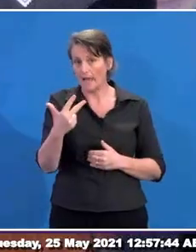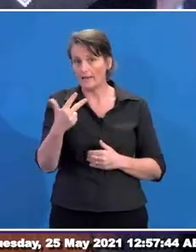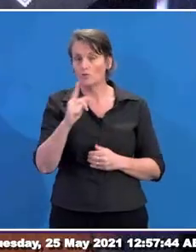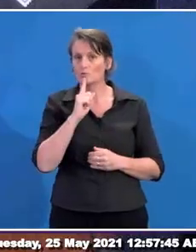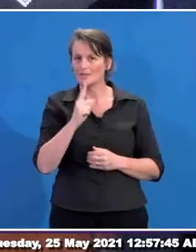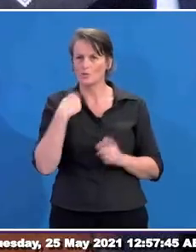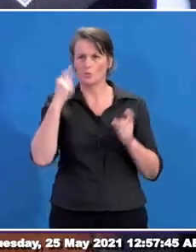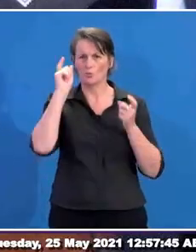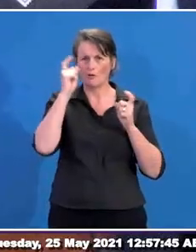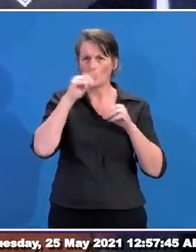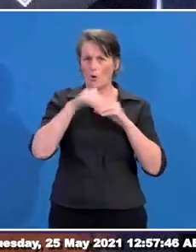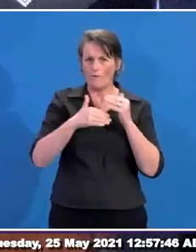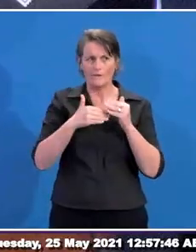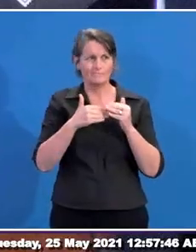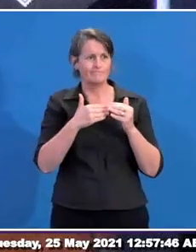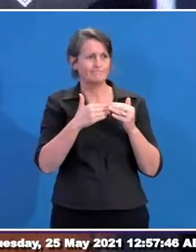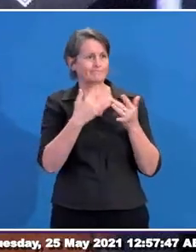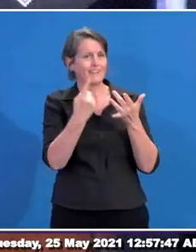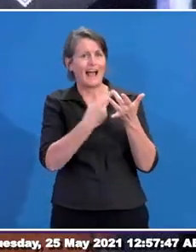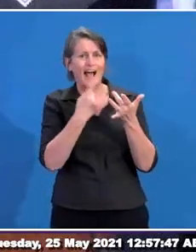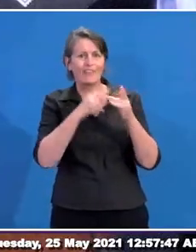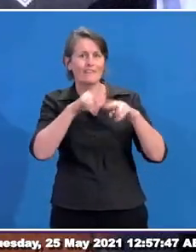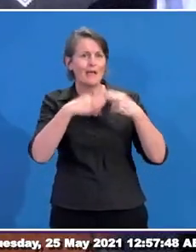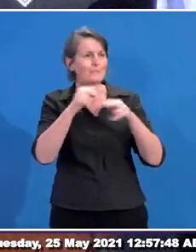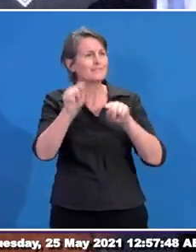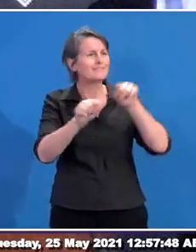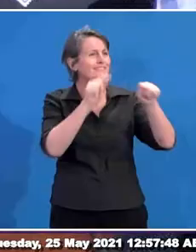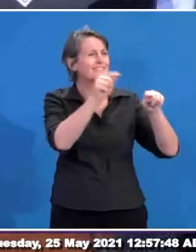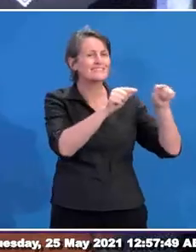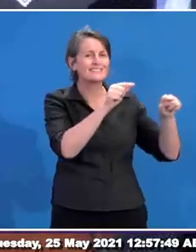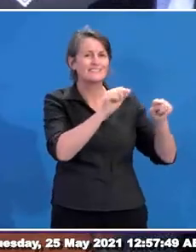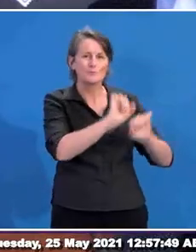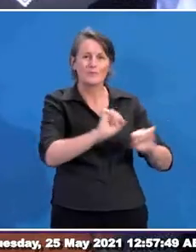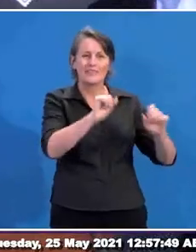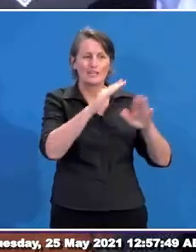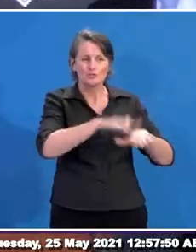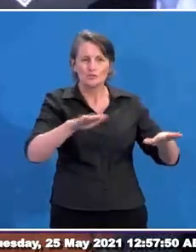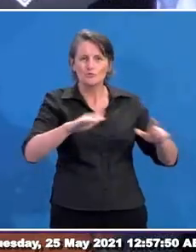available to families of people like Carl who have complex support needs.